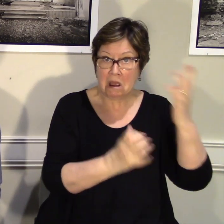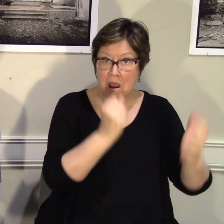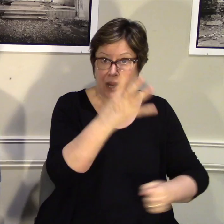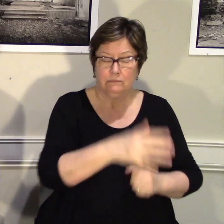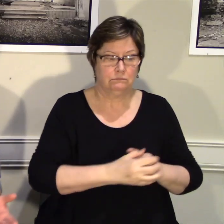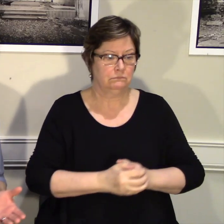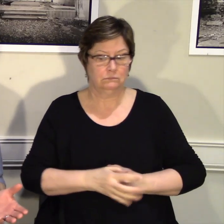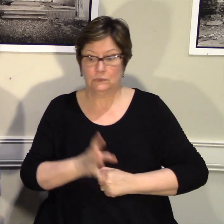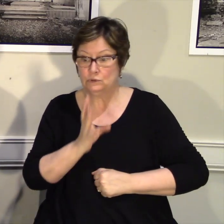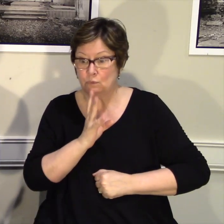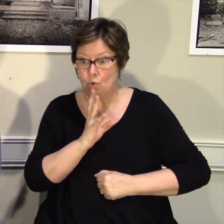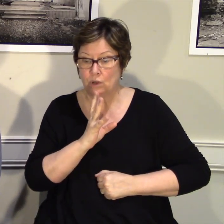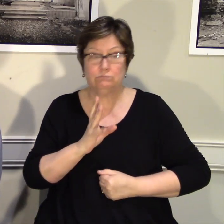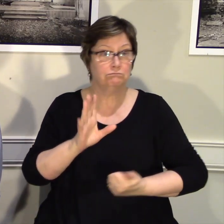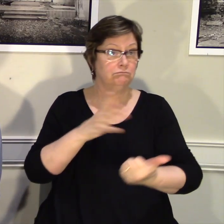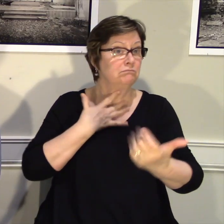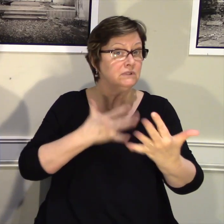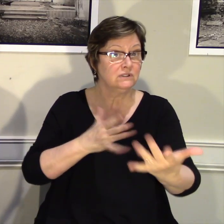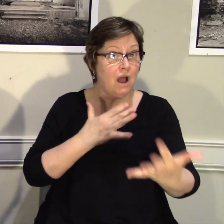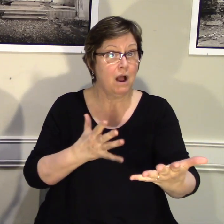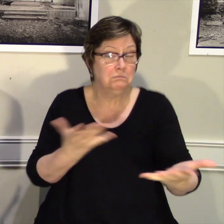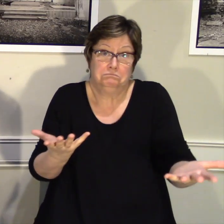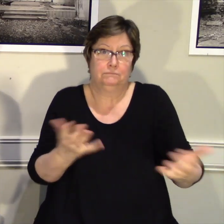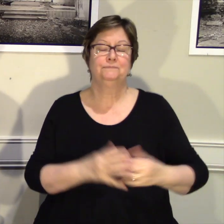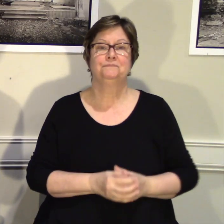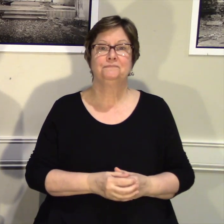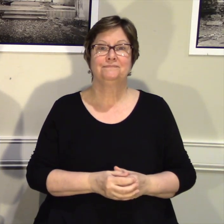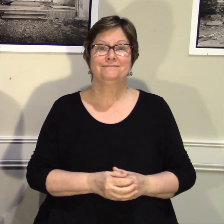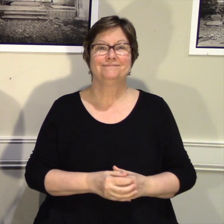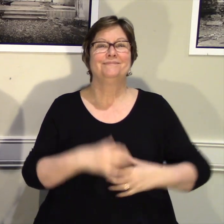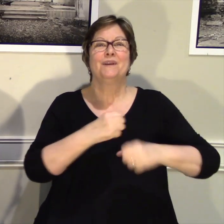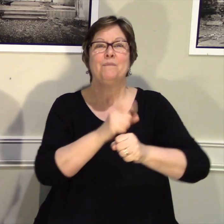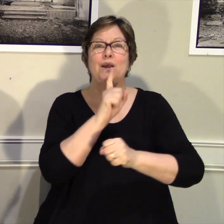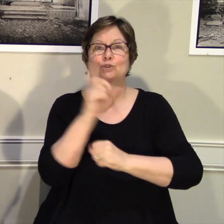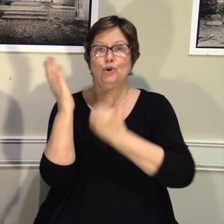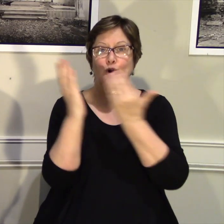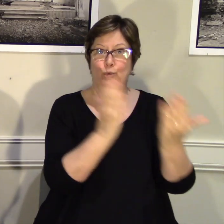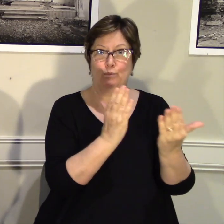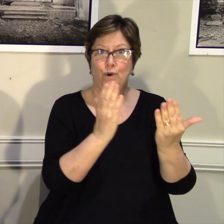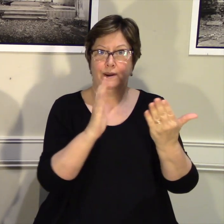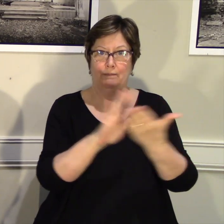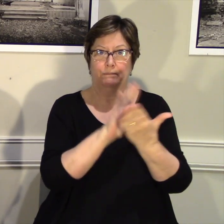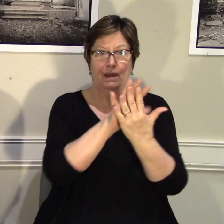sung, or both at the same time. Be sure to bring the appropriate sheet music or the